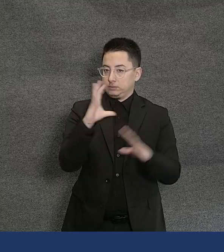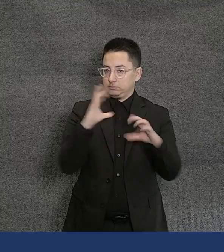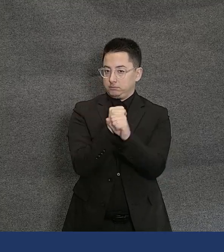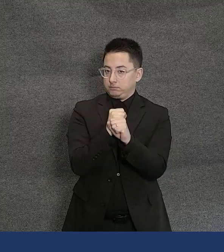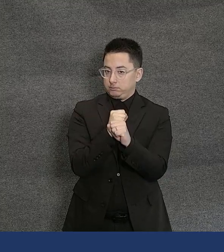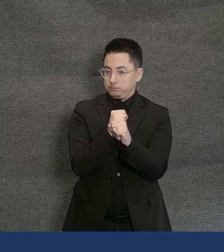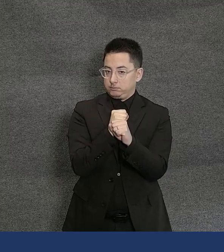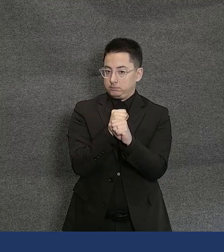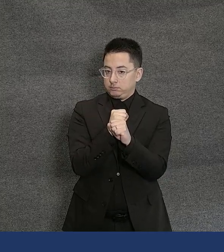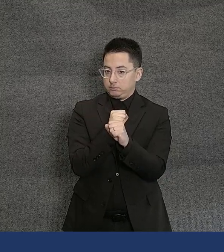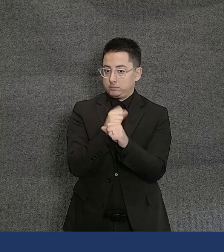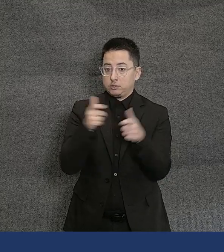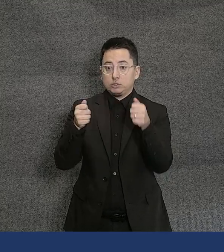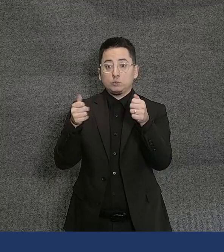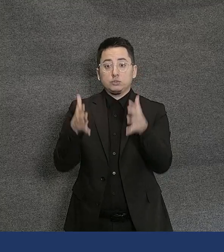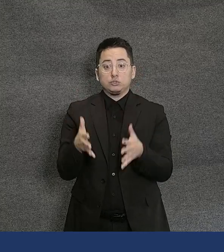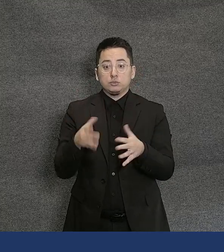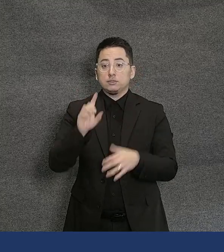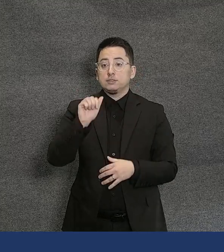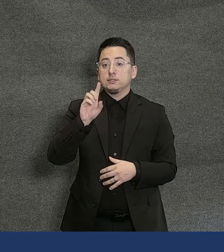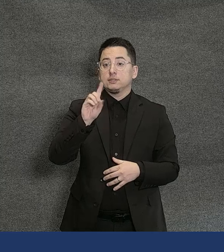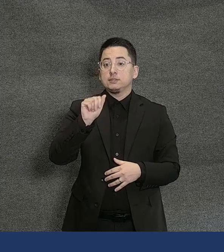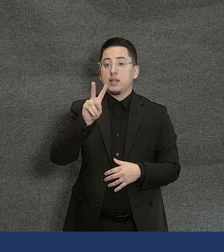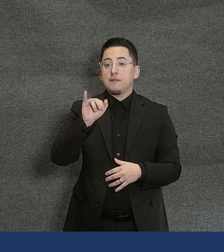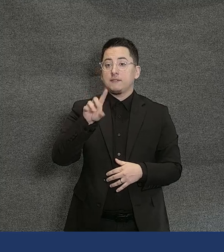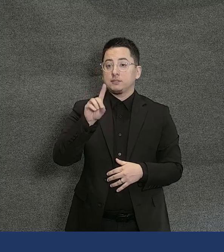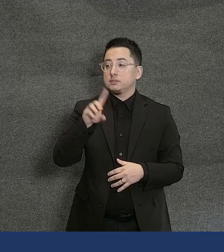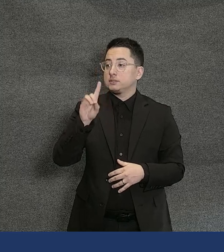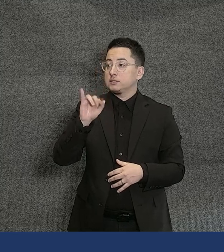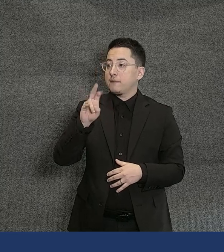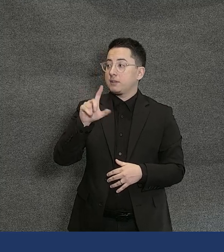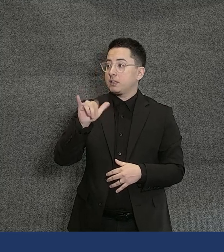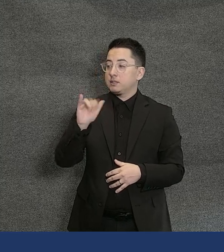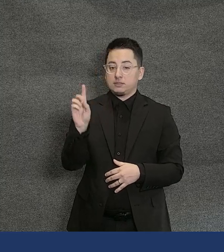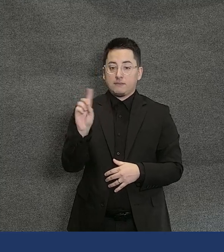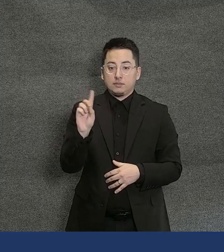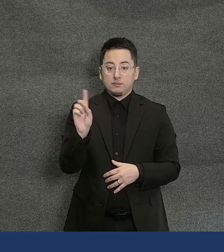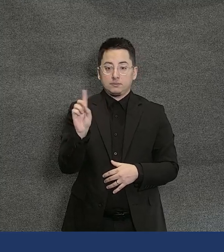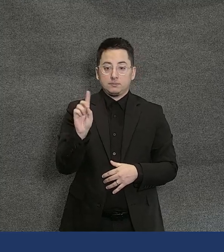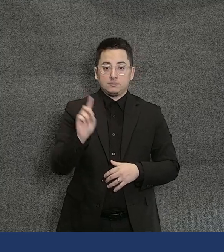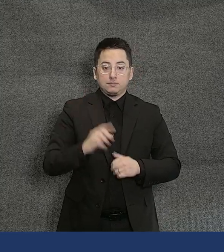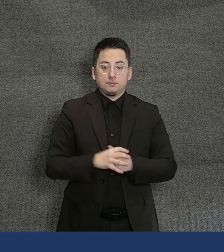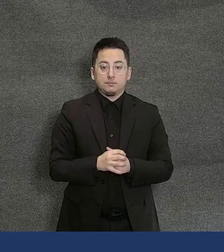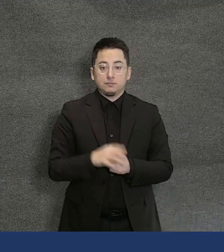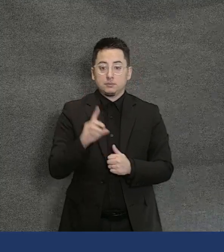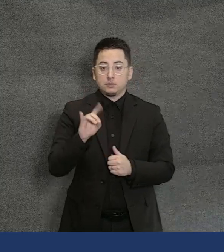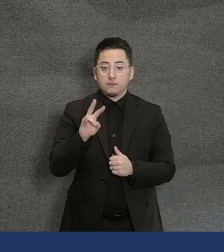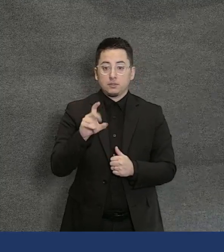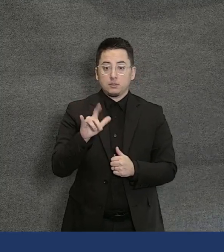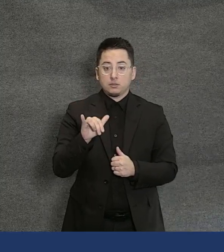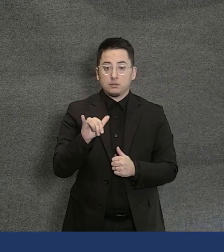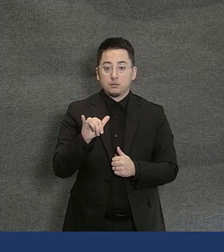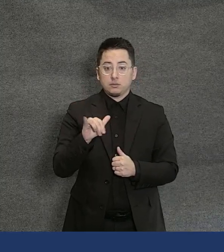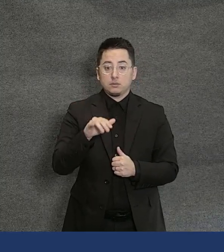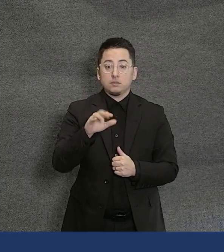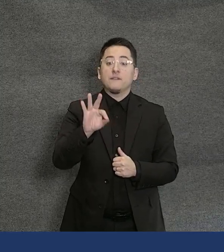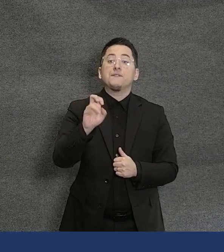So we will start with our first advocate video here.